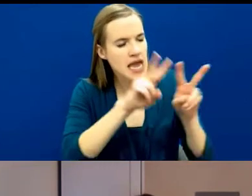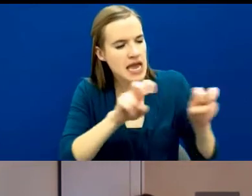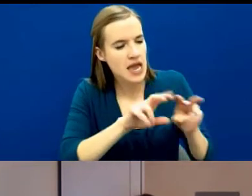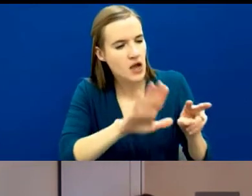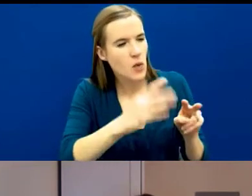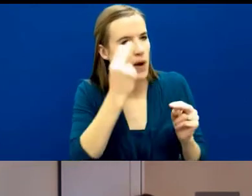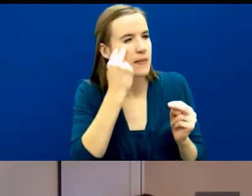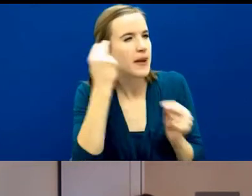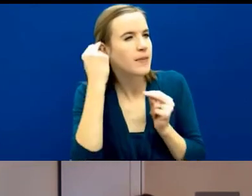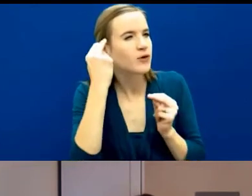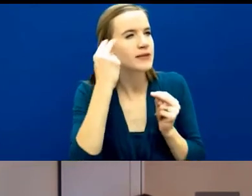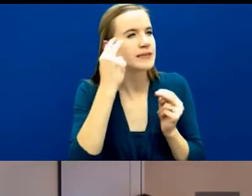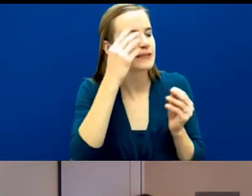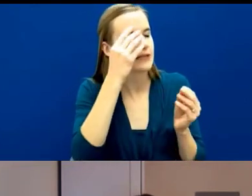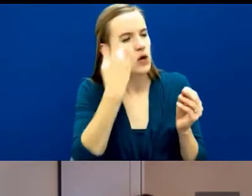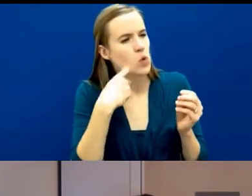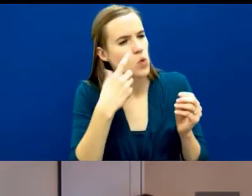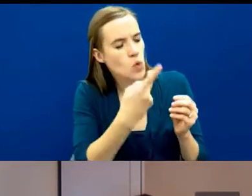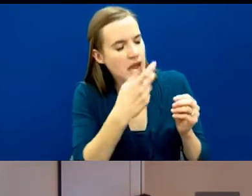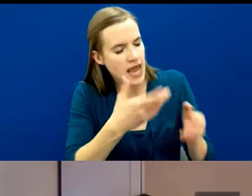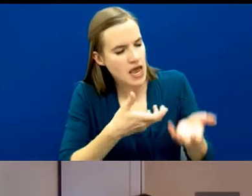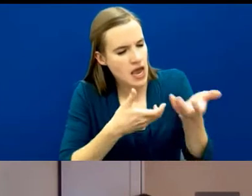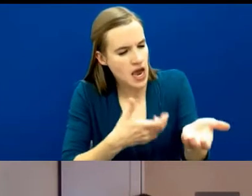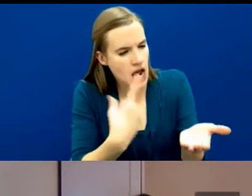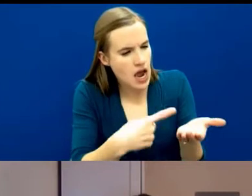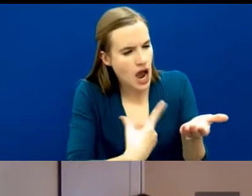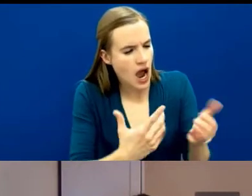to the sounds and the sights and the way you felt and everything in that moment.